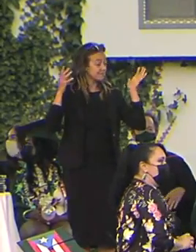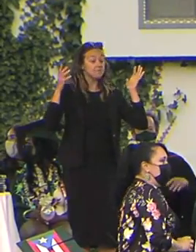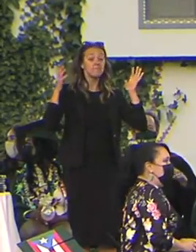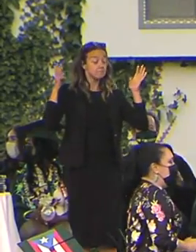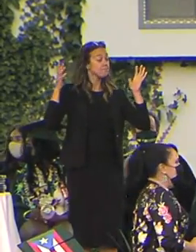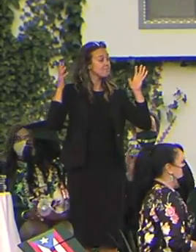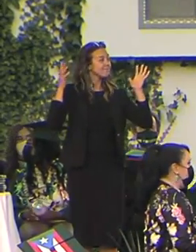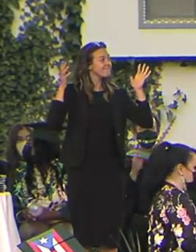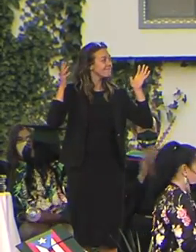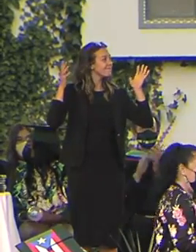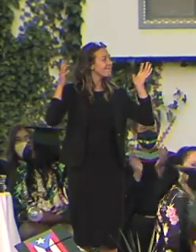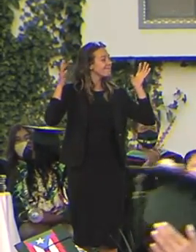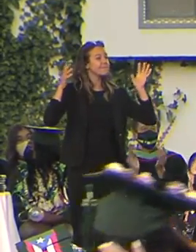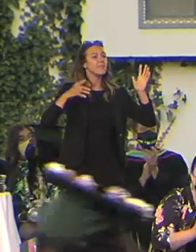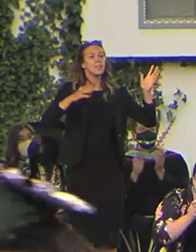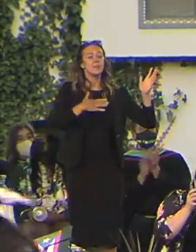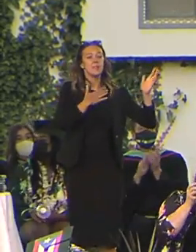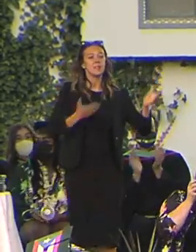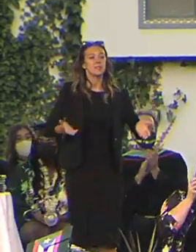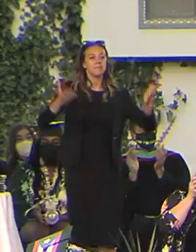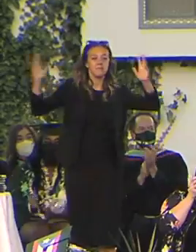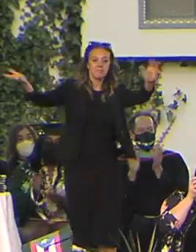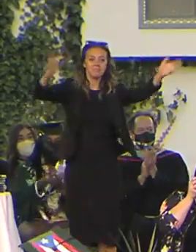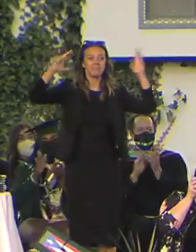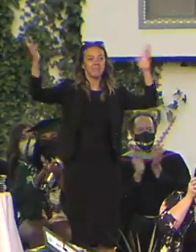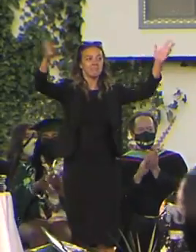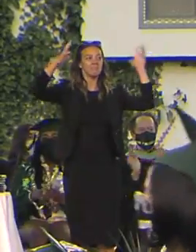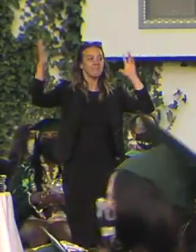Let's give them all a round of applause.